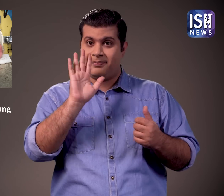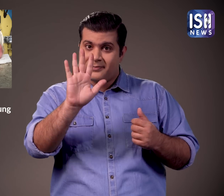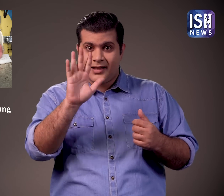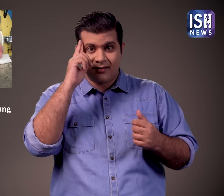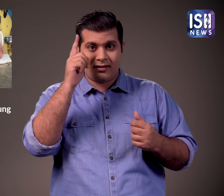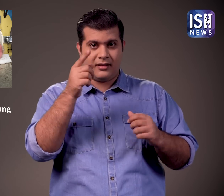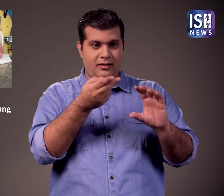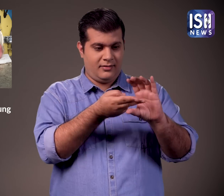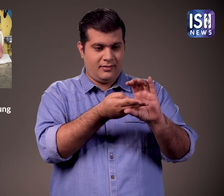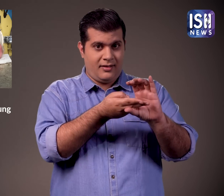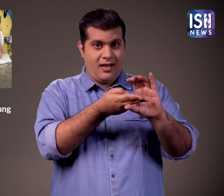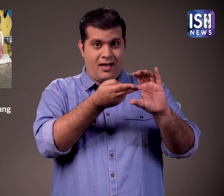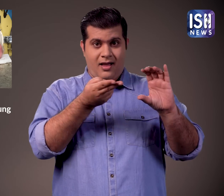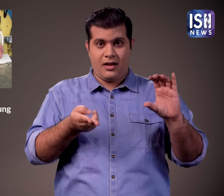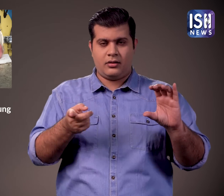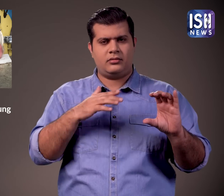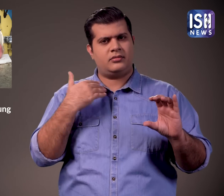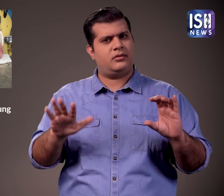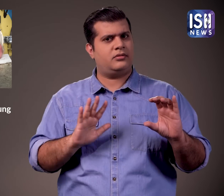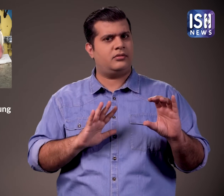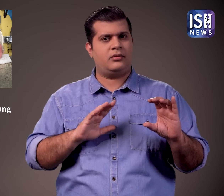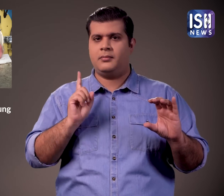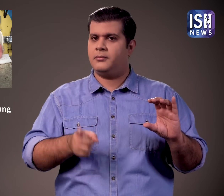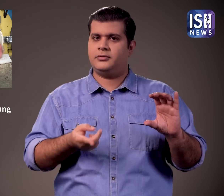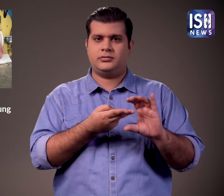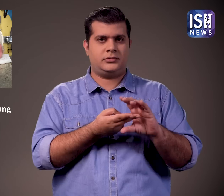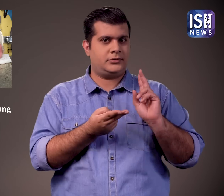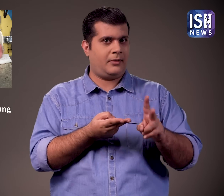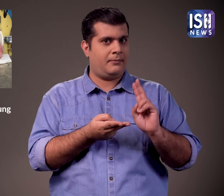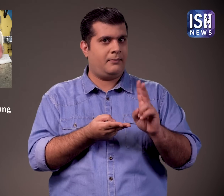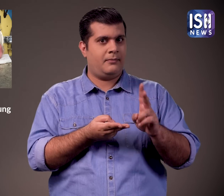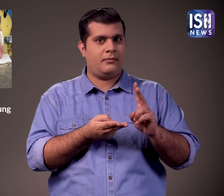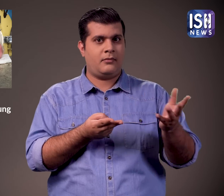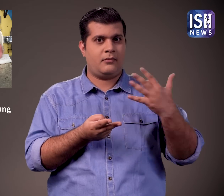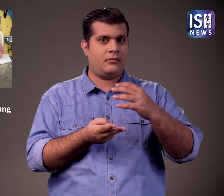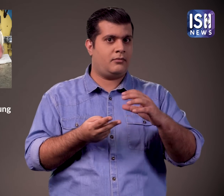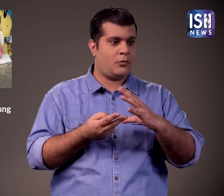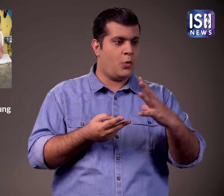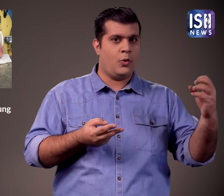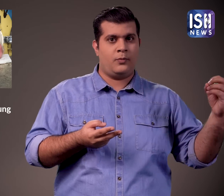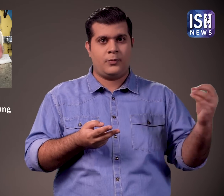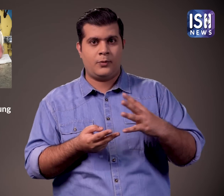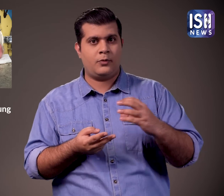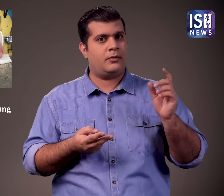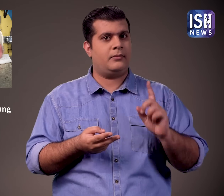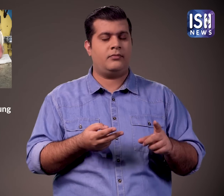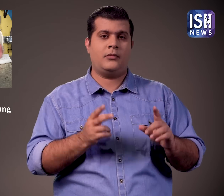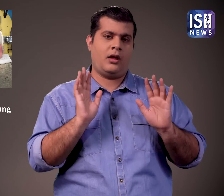He had to stay in the iron lung at all times to survive, as it maintained the negative pressure to help him breathe.